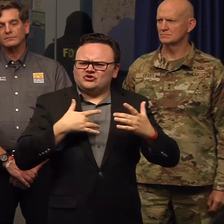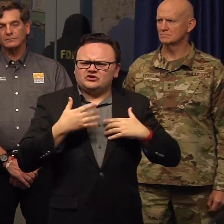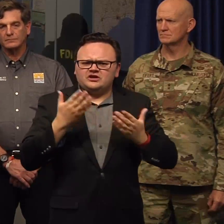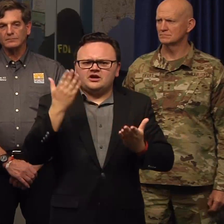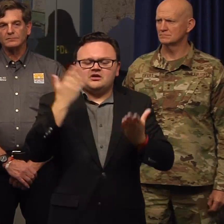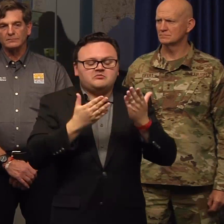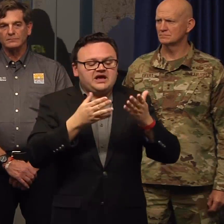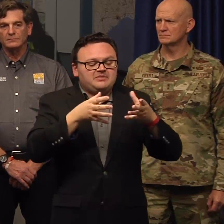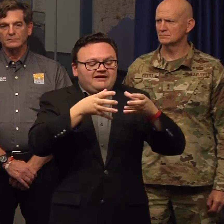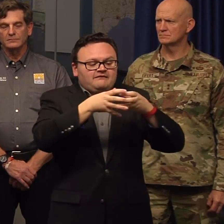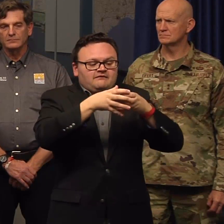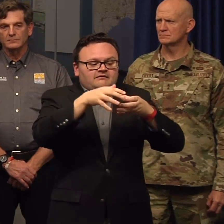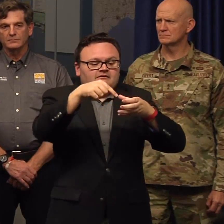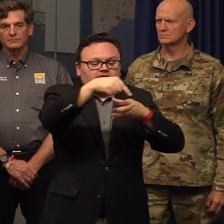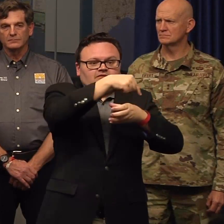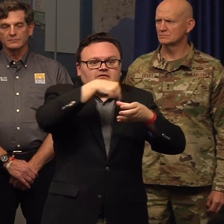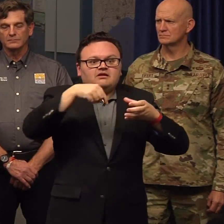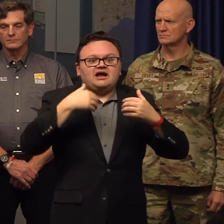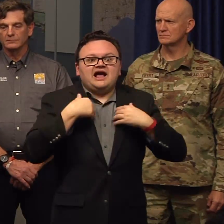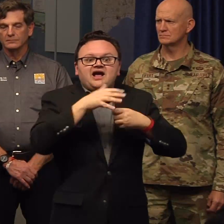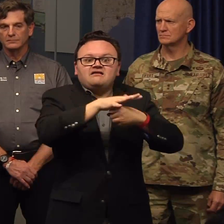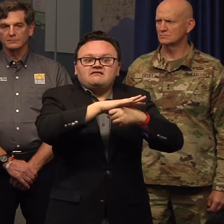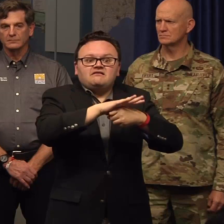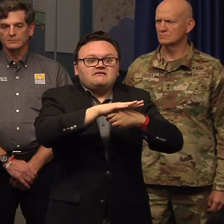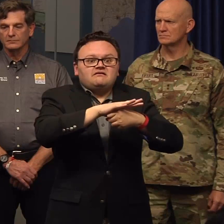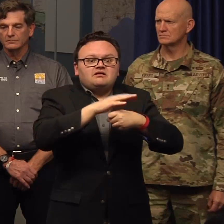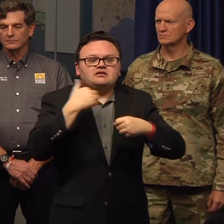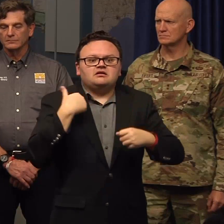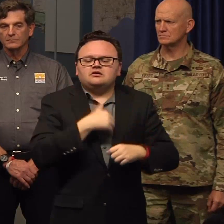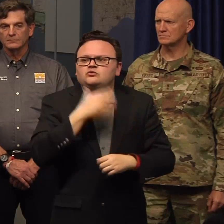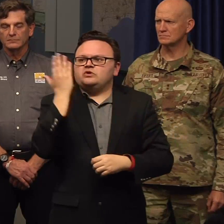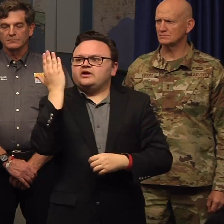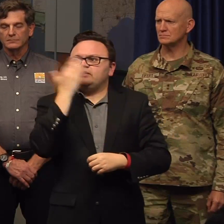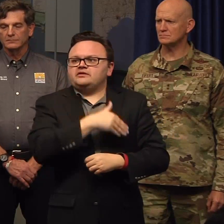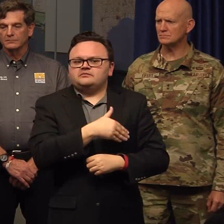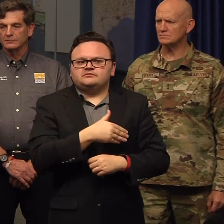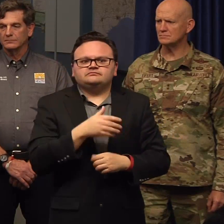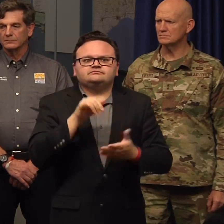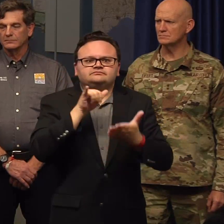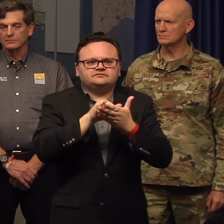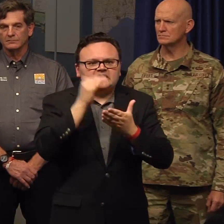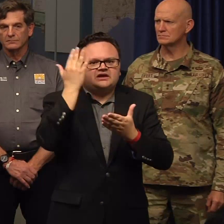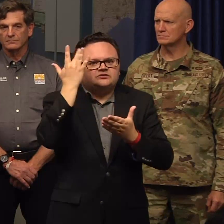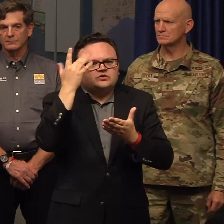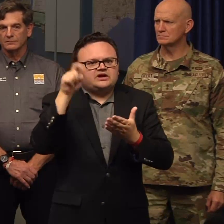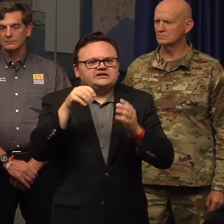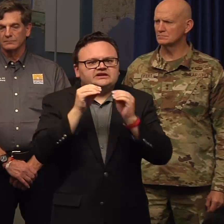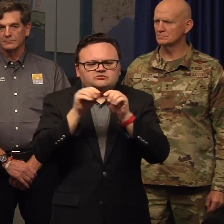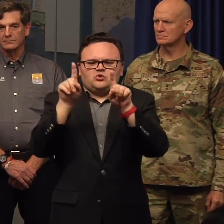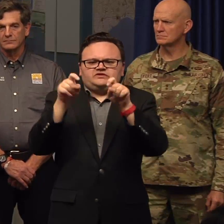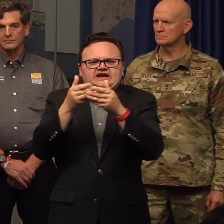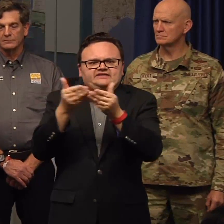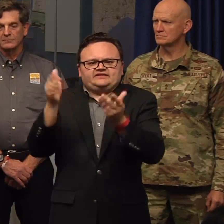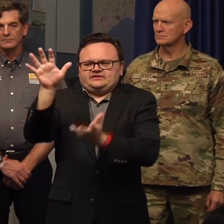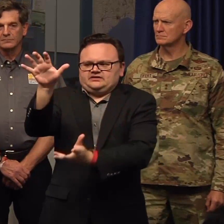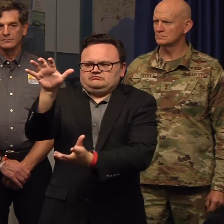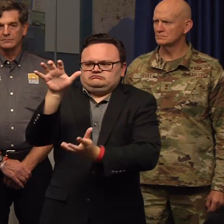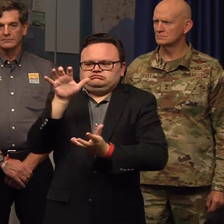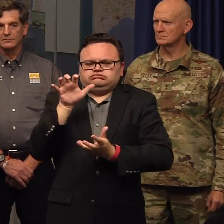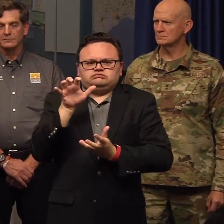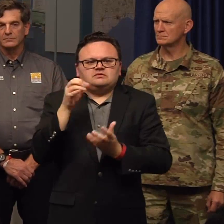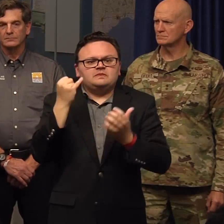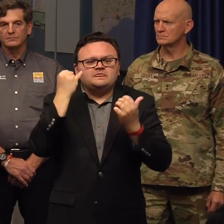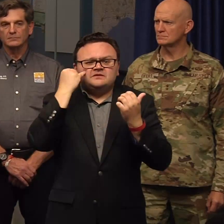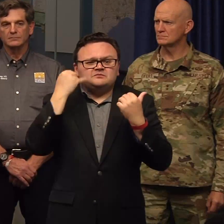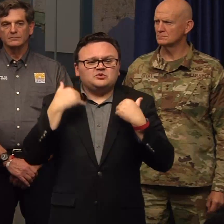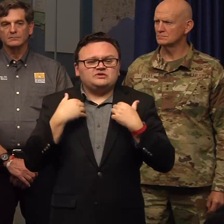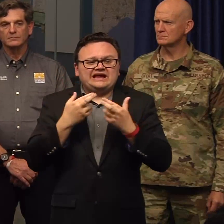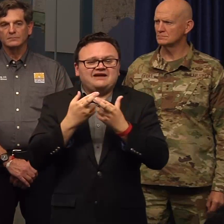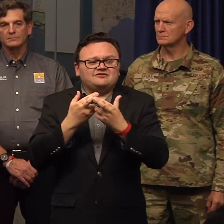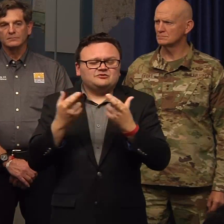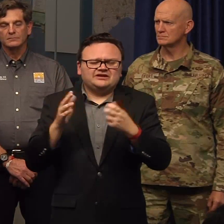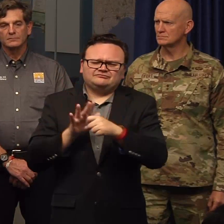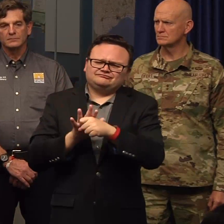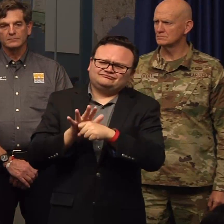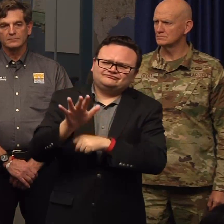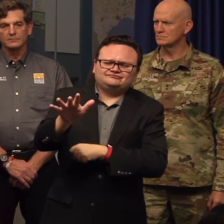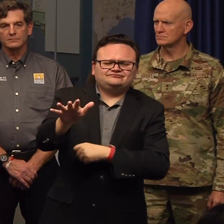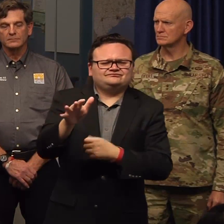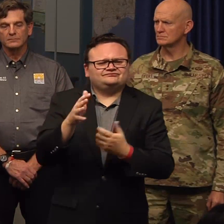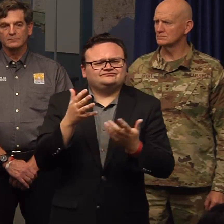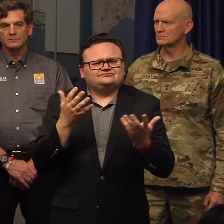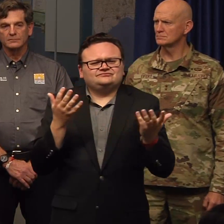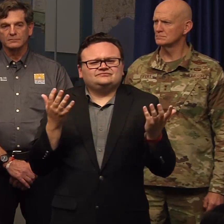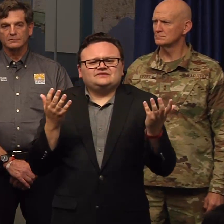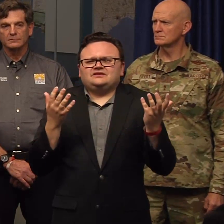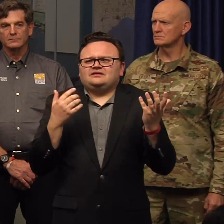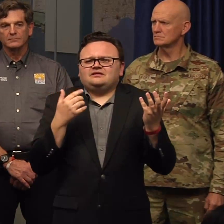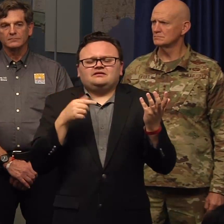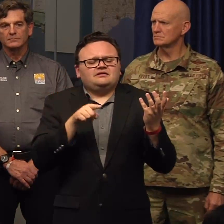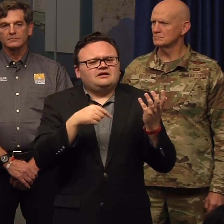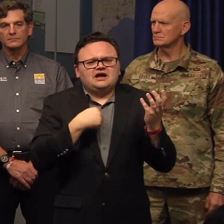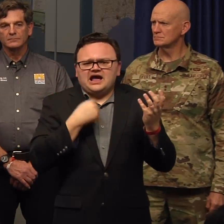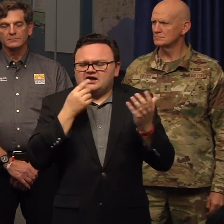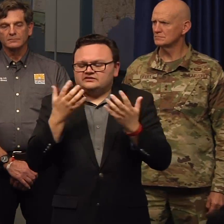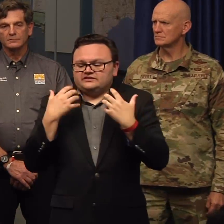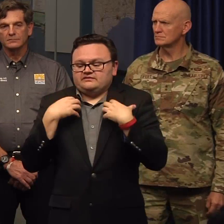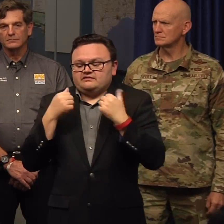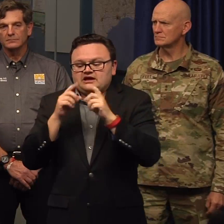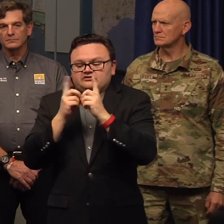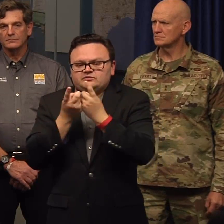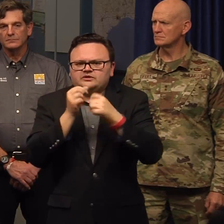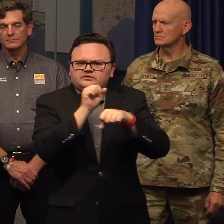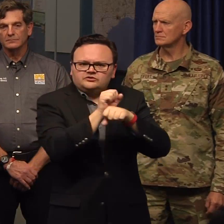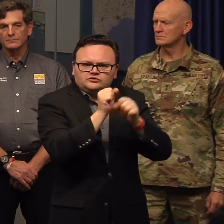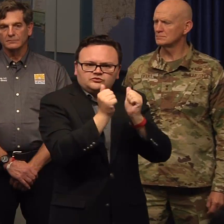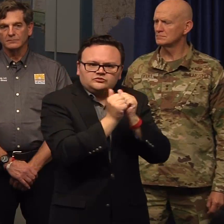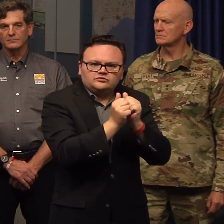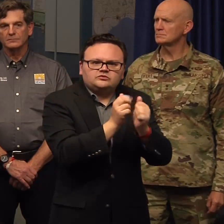EXIST OR WE DON'TKNOW EXIST ?